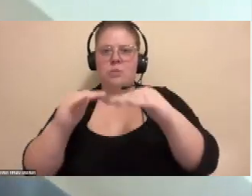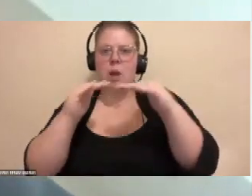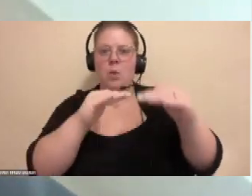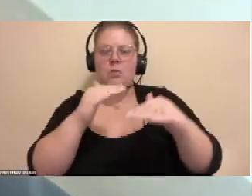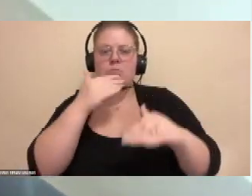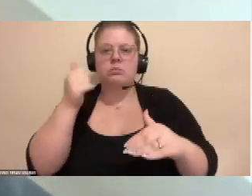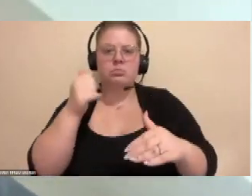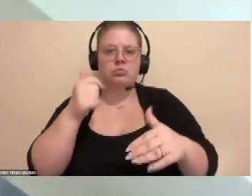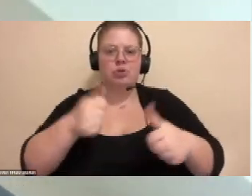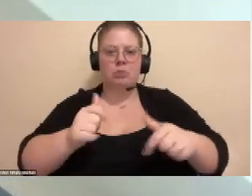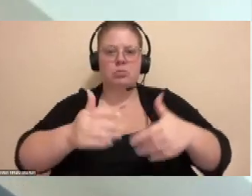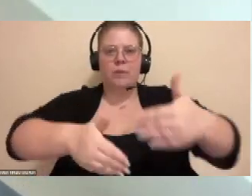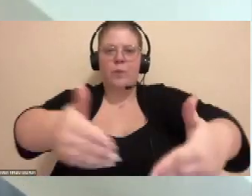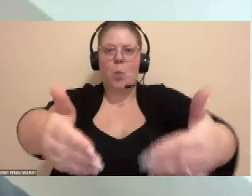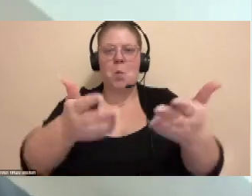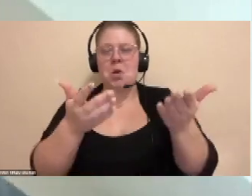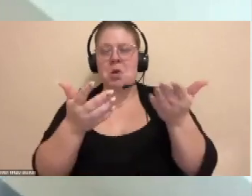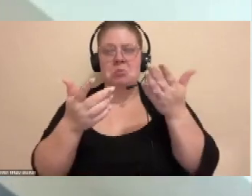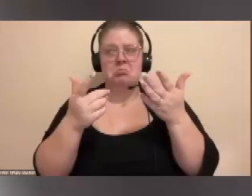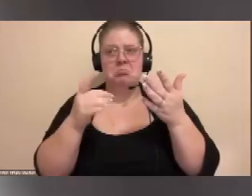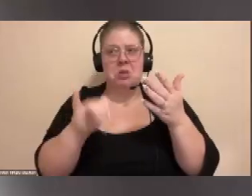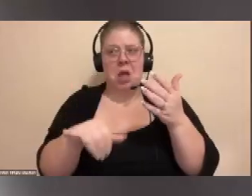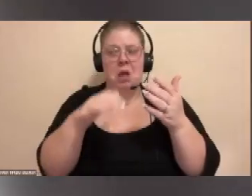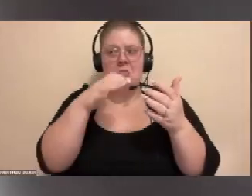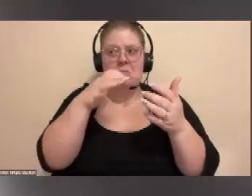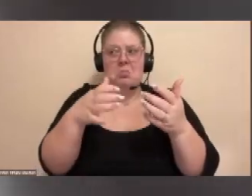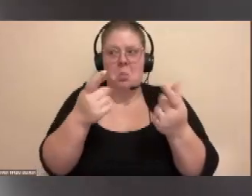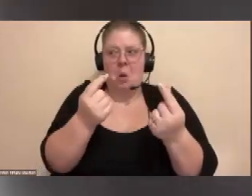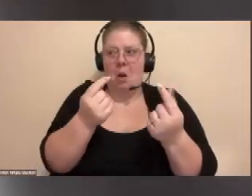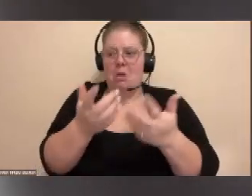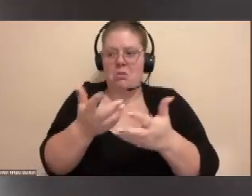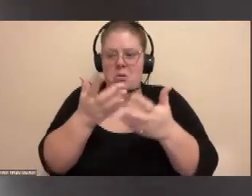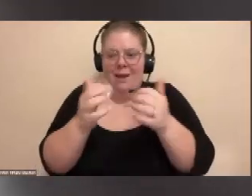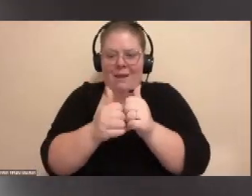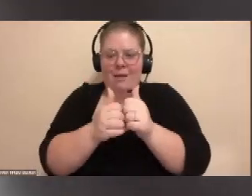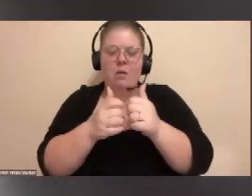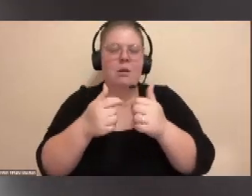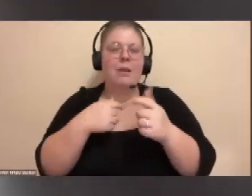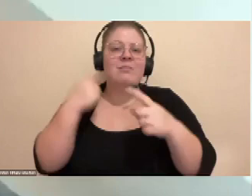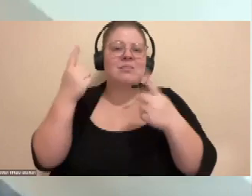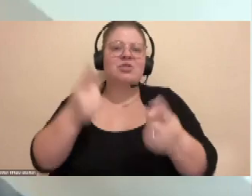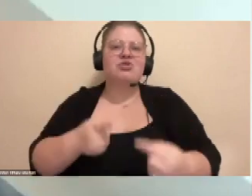been struggling with these last few years. How to think about the growing push towards